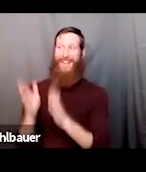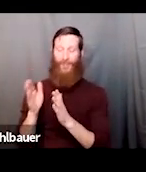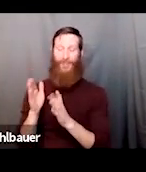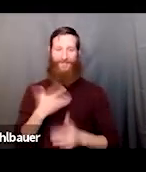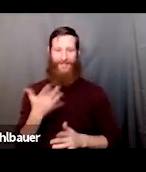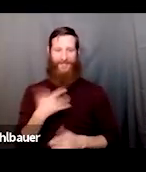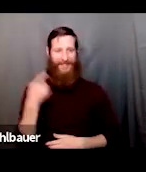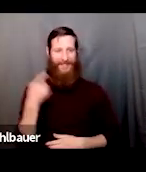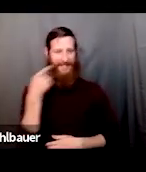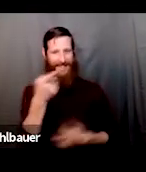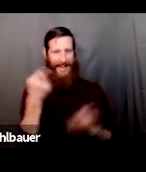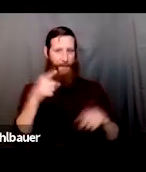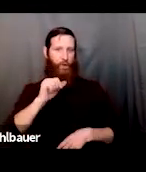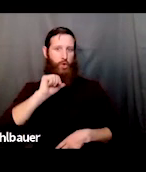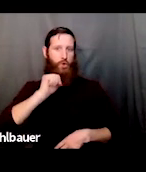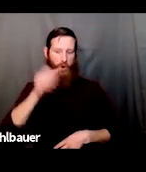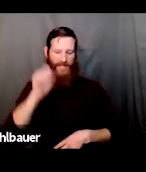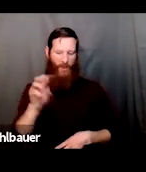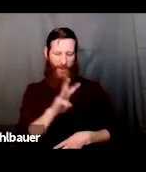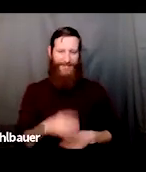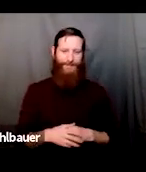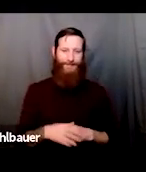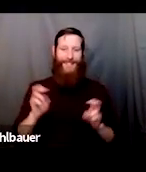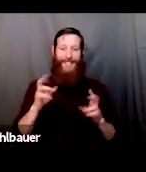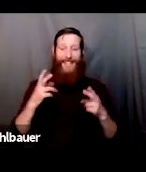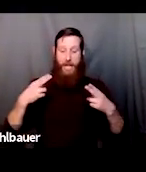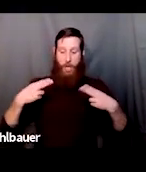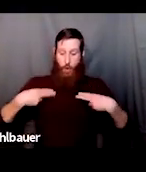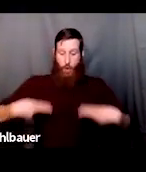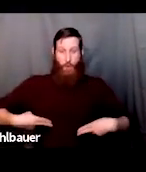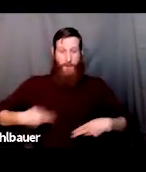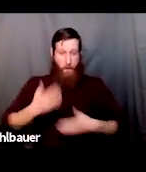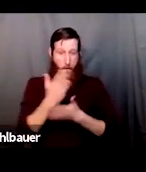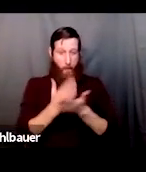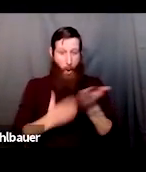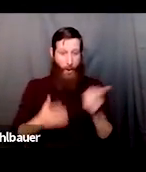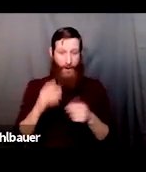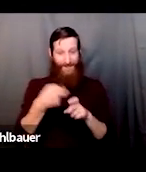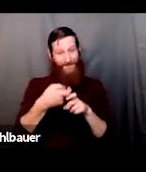The kind of human component, the behavior component that I pulled out of the bottom line